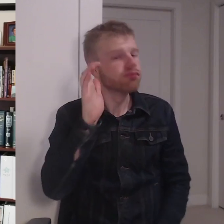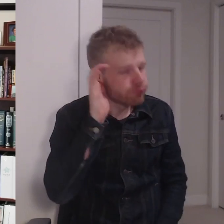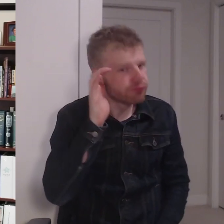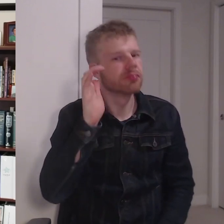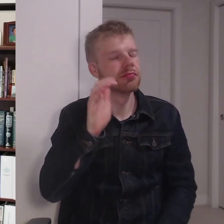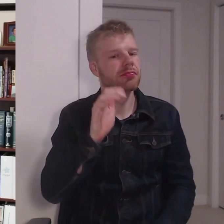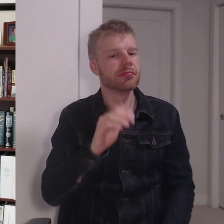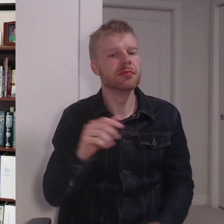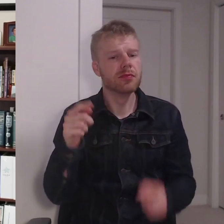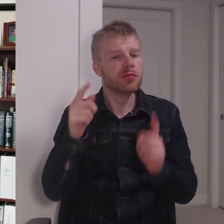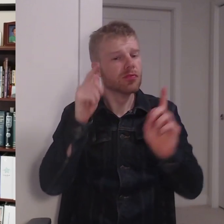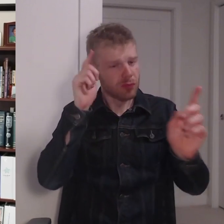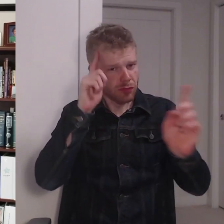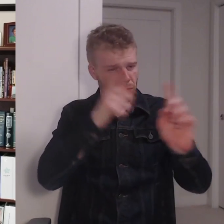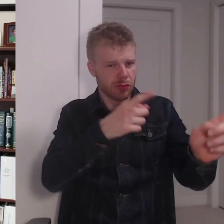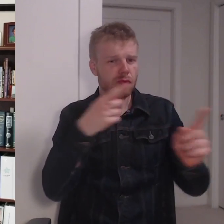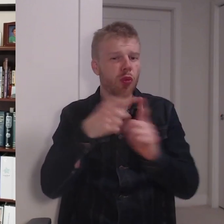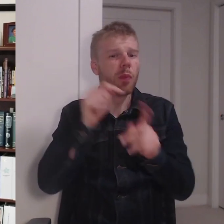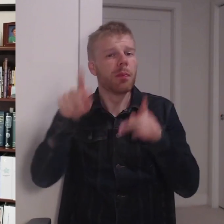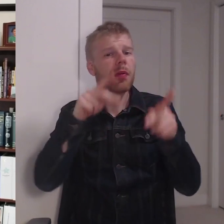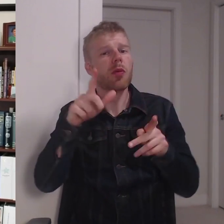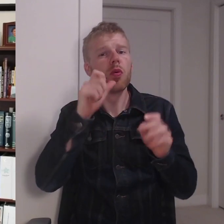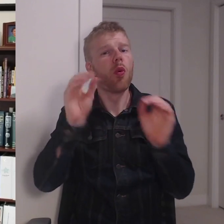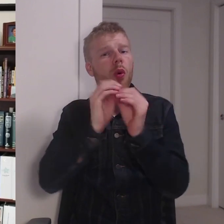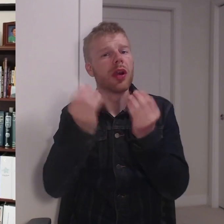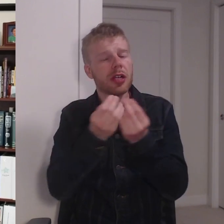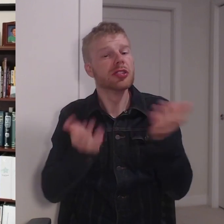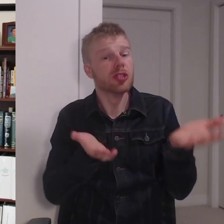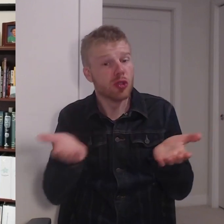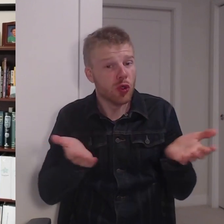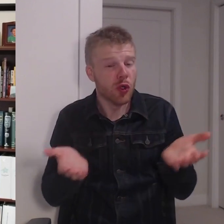the organization serves especially Centers for Independent Living that are